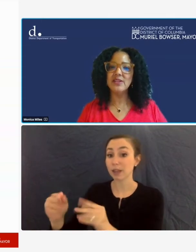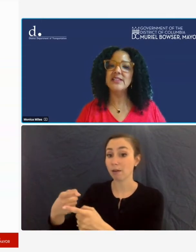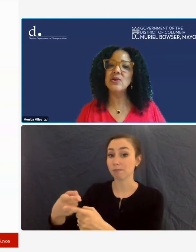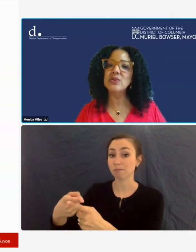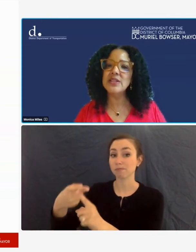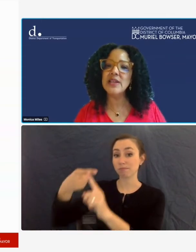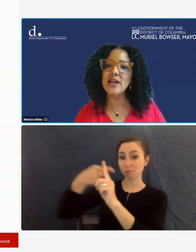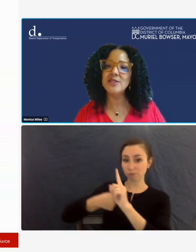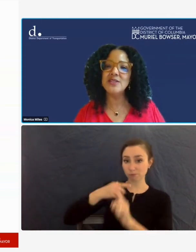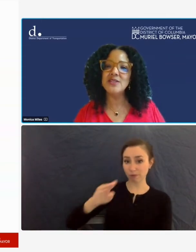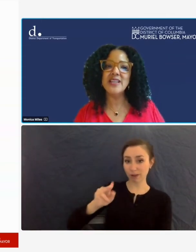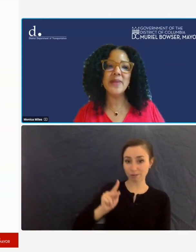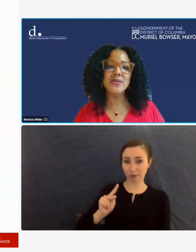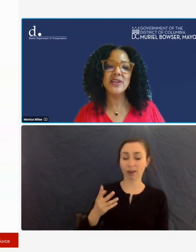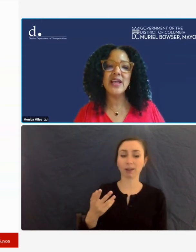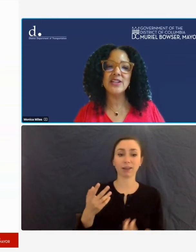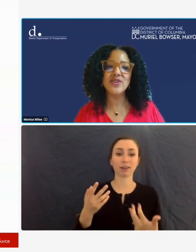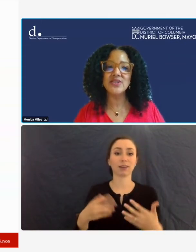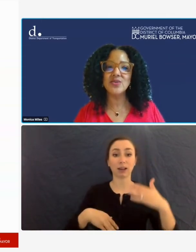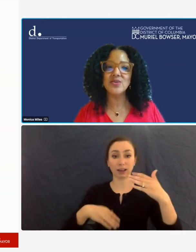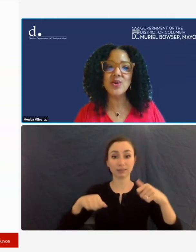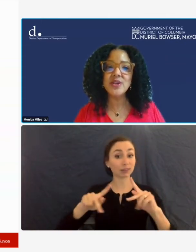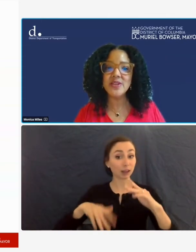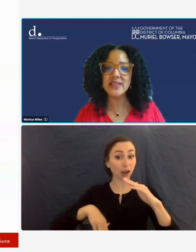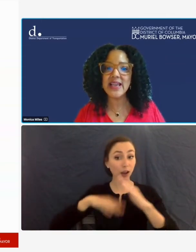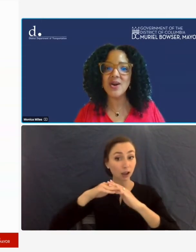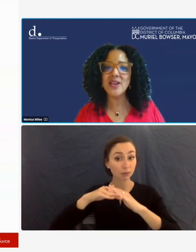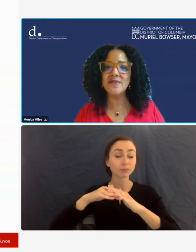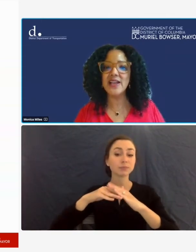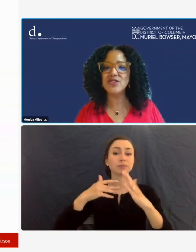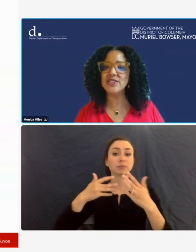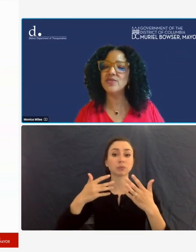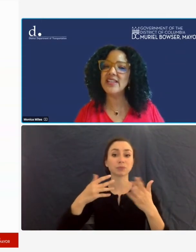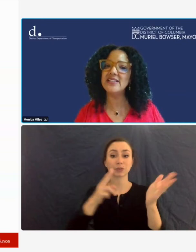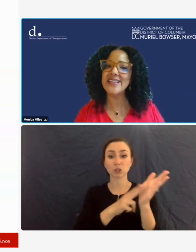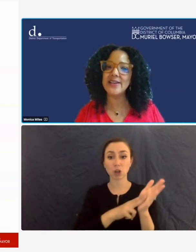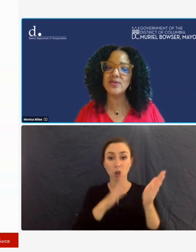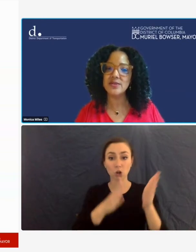is only up to the amount the contractor would be allowed if the contractor retained title to that